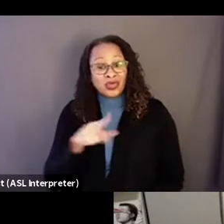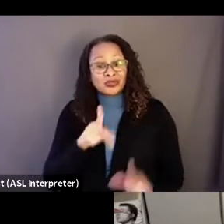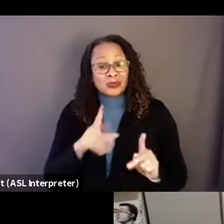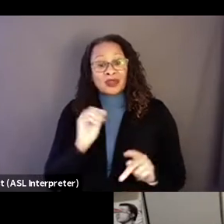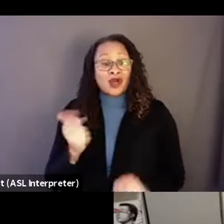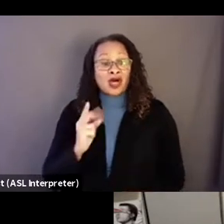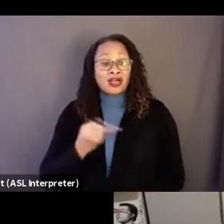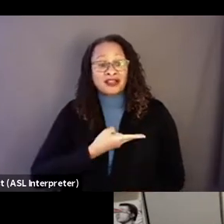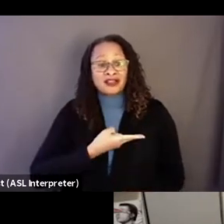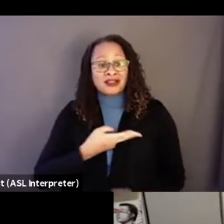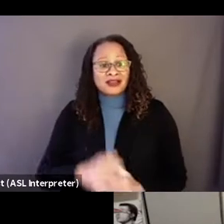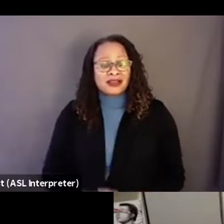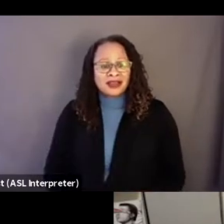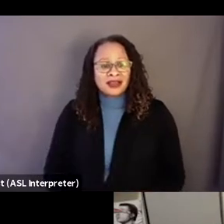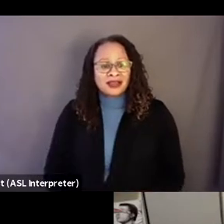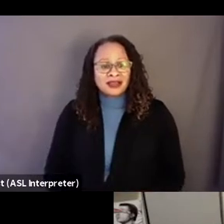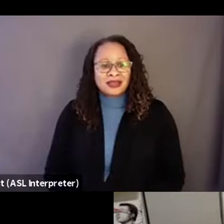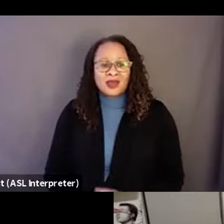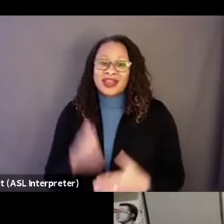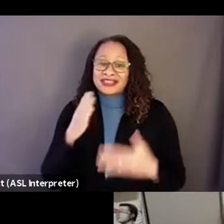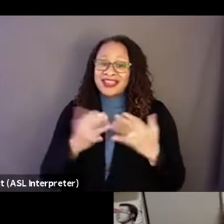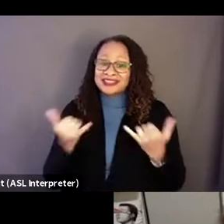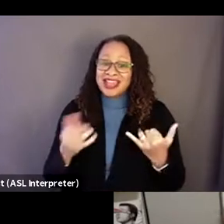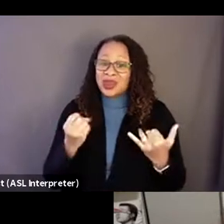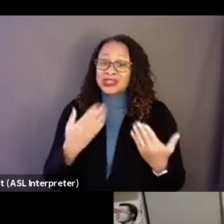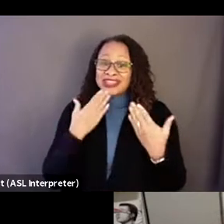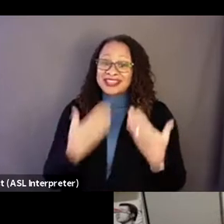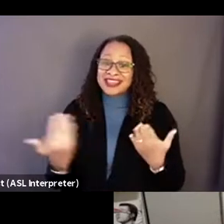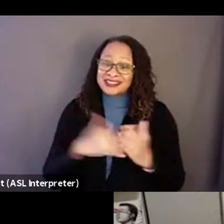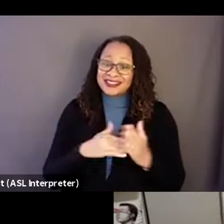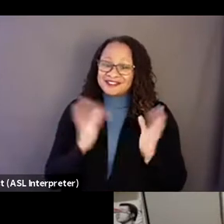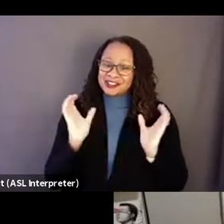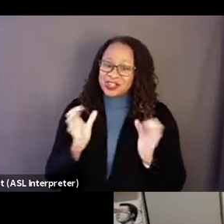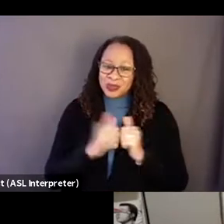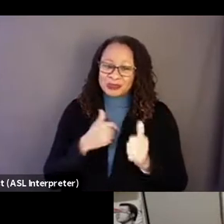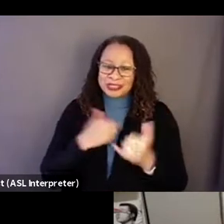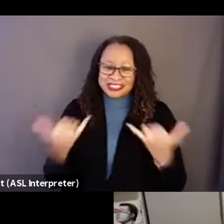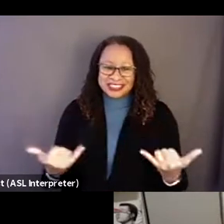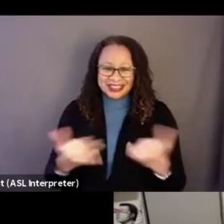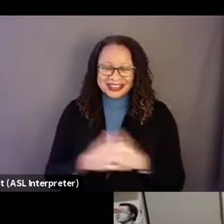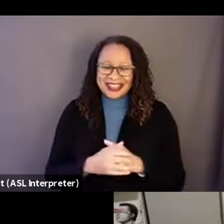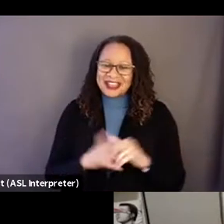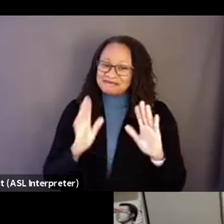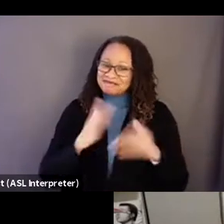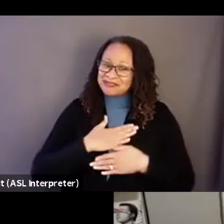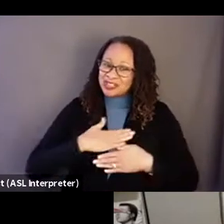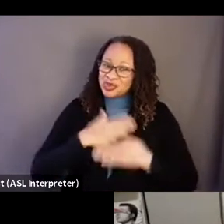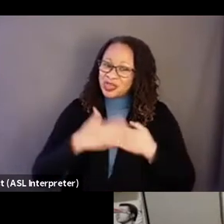But we are at our end now. So, I just want to say thank you again for chatting with me today. And I hope you all enjoy the rest of your week or weekend.